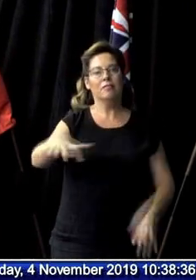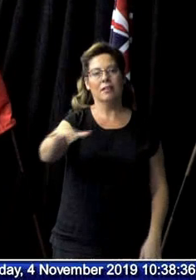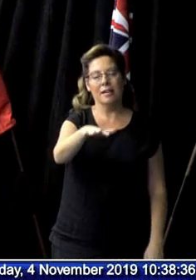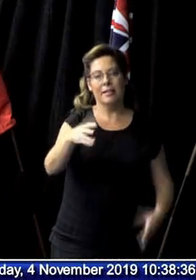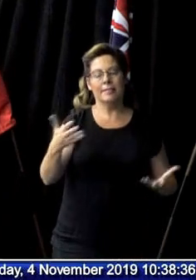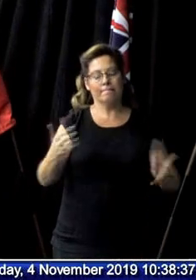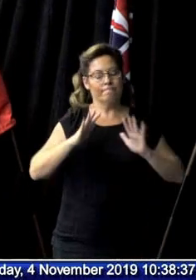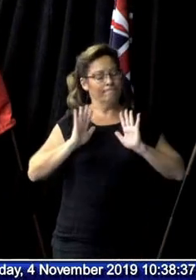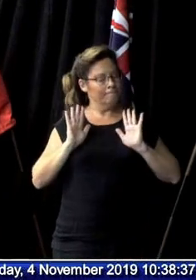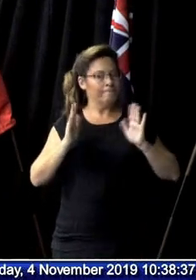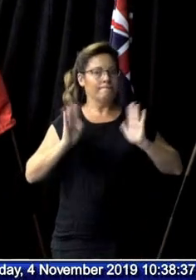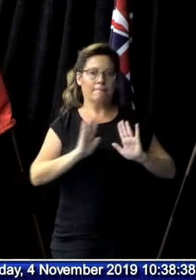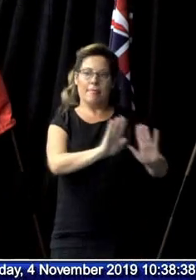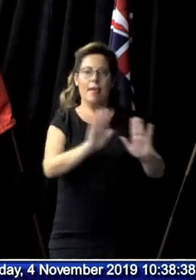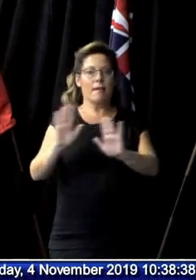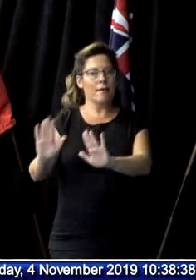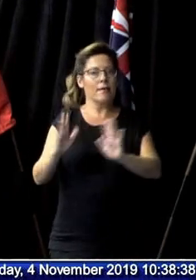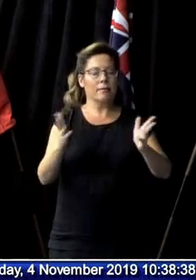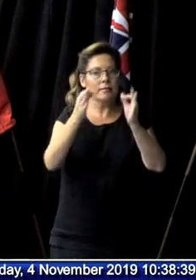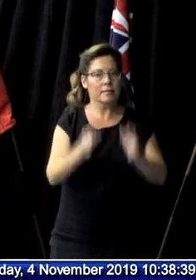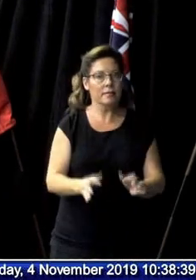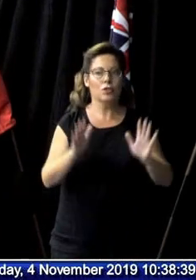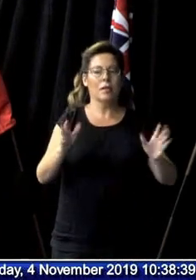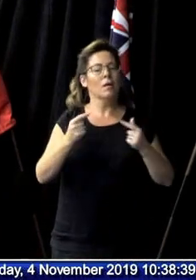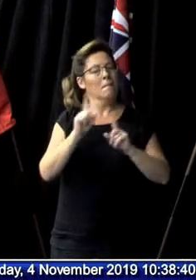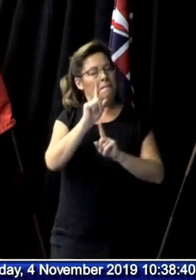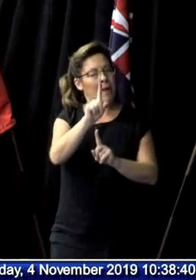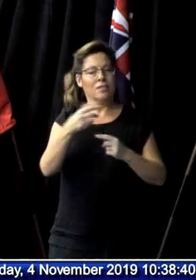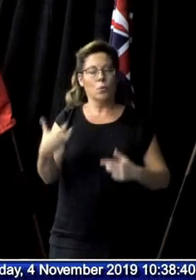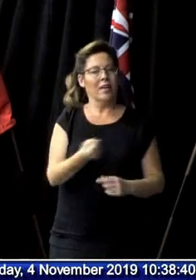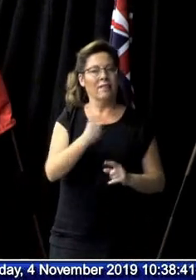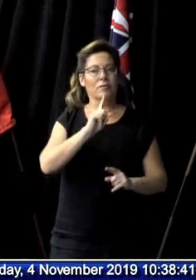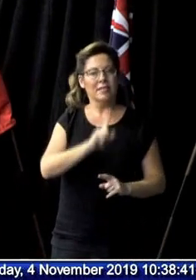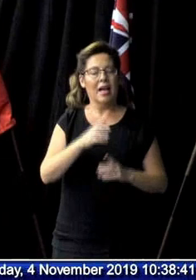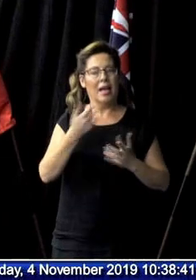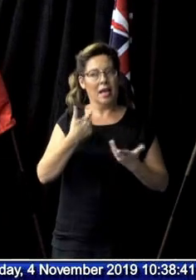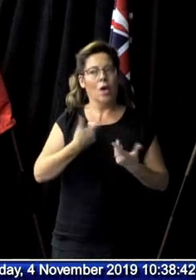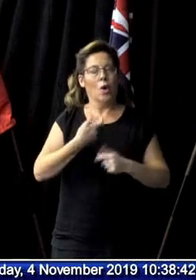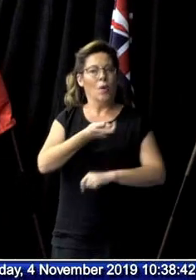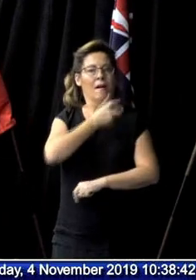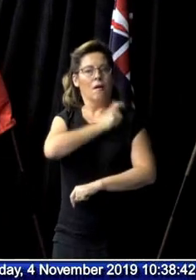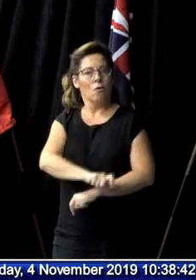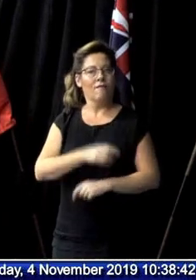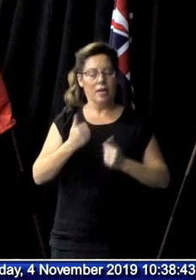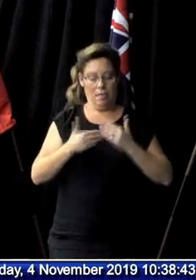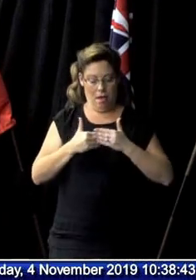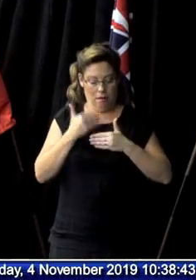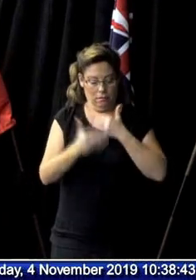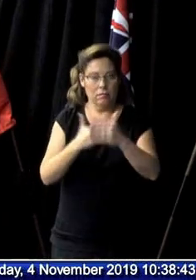We are confident, however, that as the work of the Commission progresses very large numbers of people within the disability community will take advantage